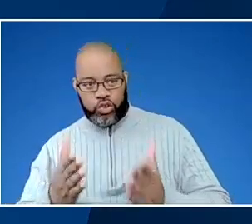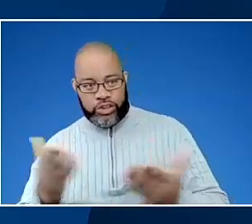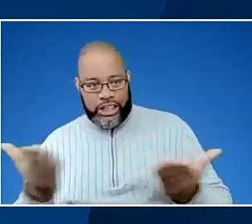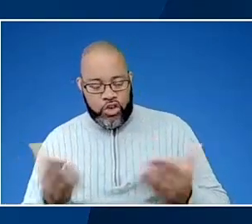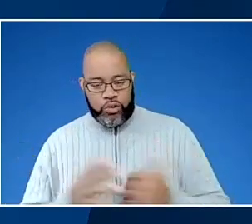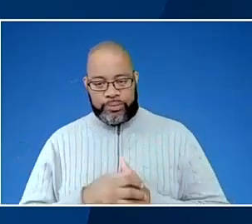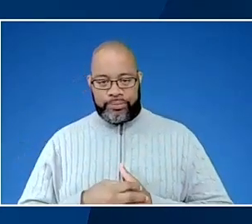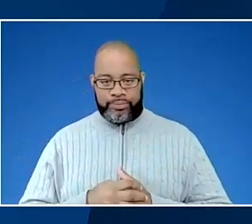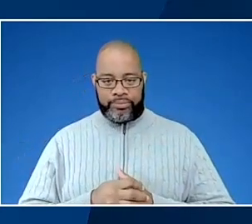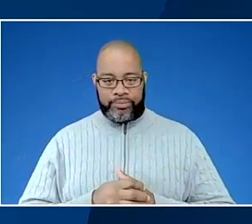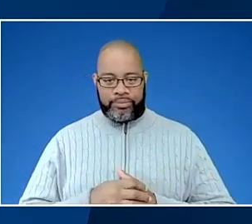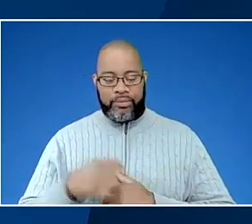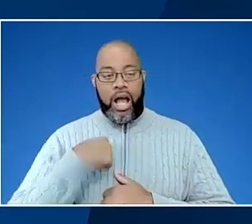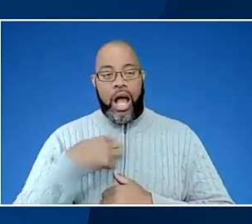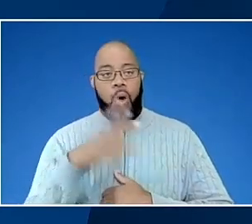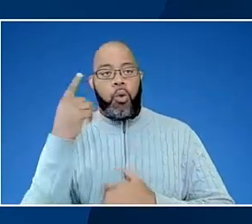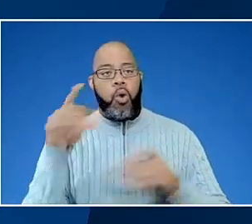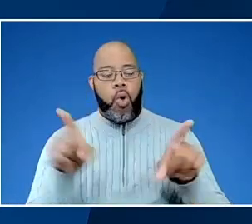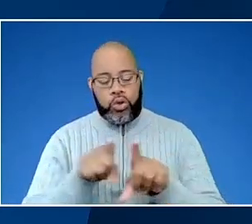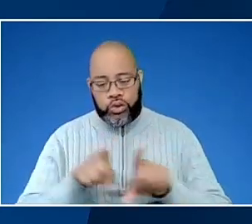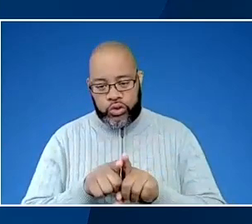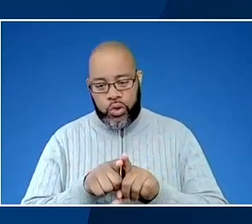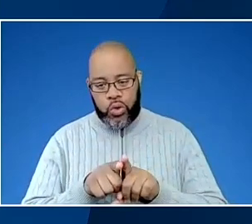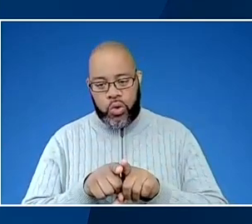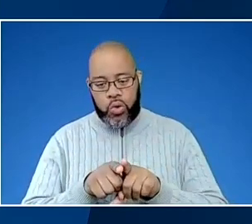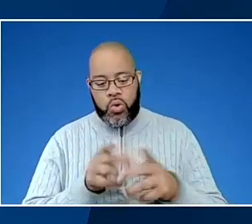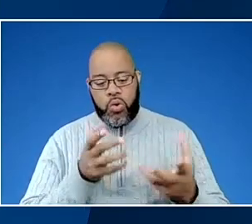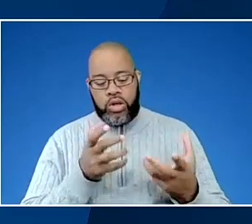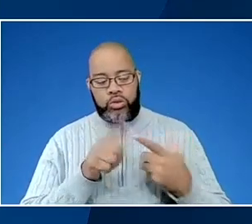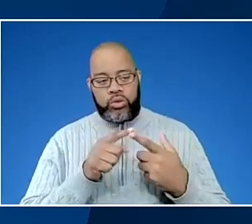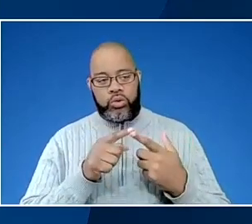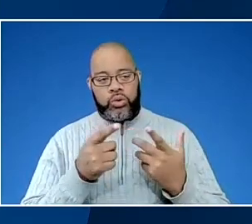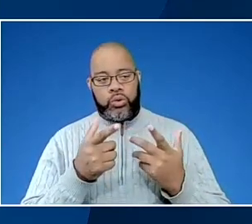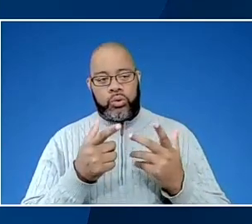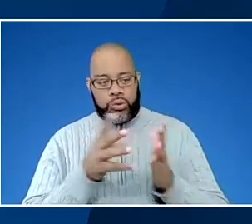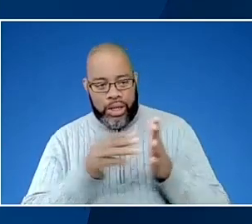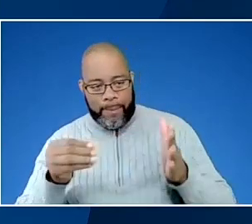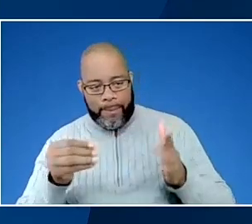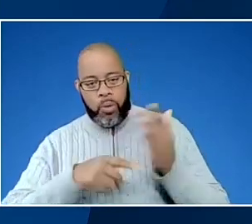I would also like to kind of echo what D'Angelo had said.